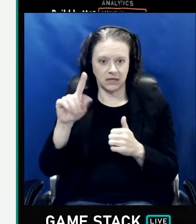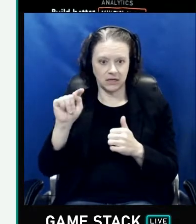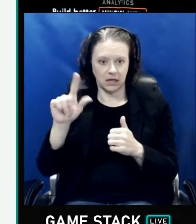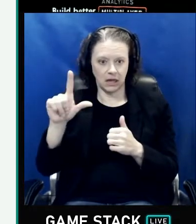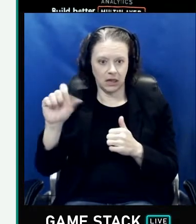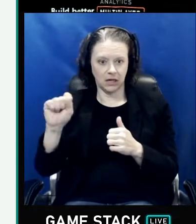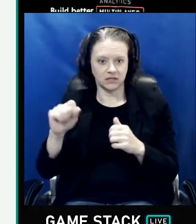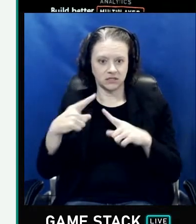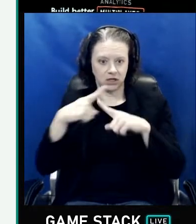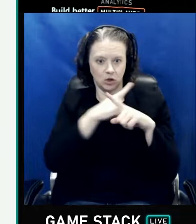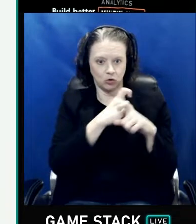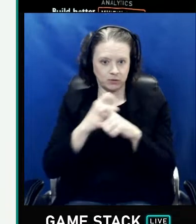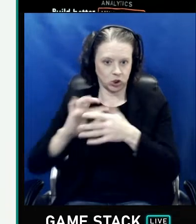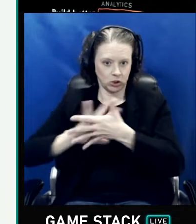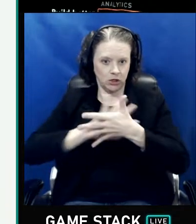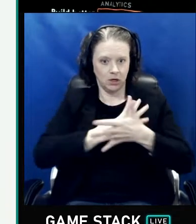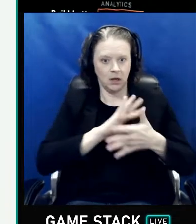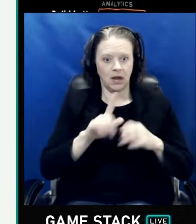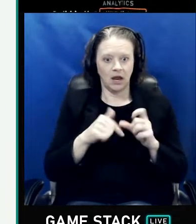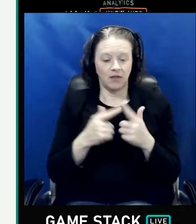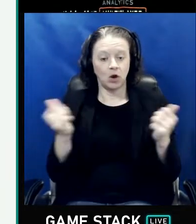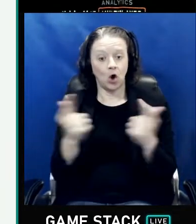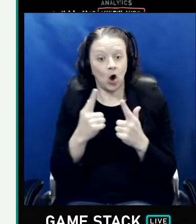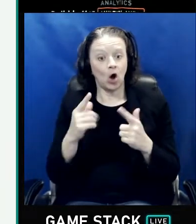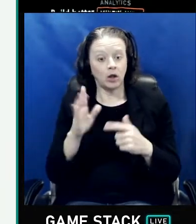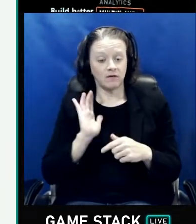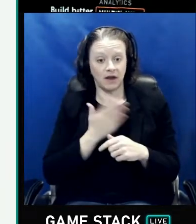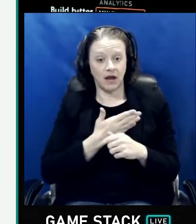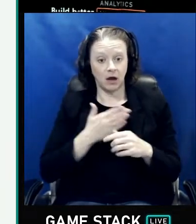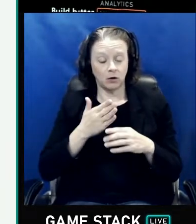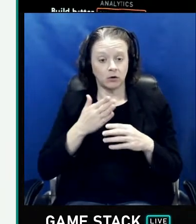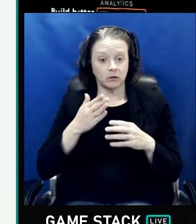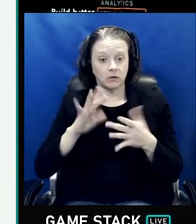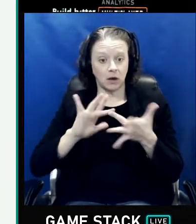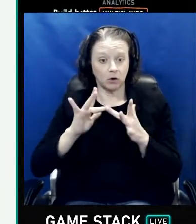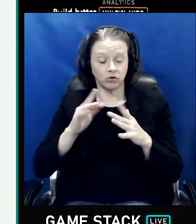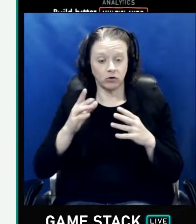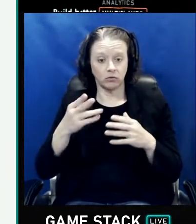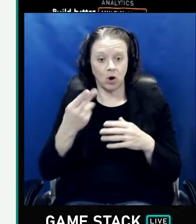And all of our networks are hosted on Azure relays. I mentioned this before, but this really takes care of